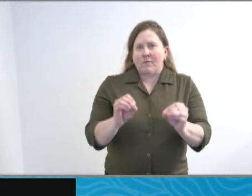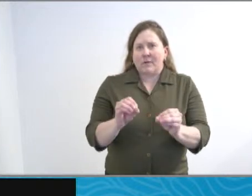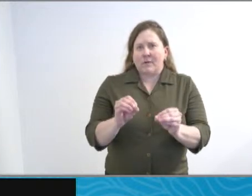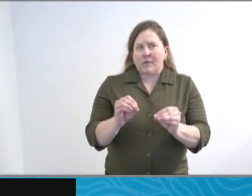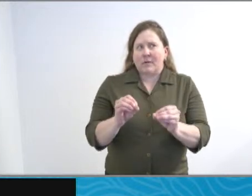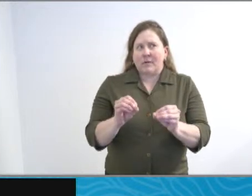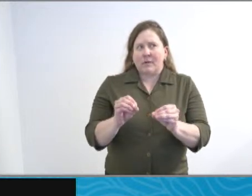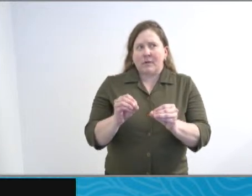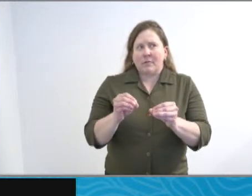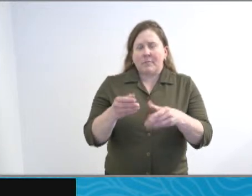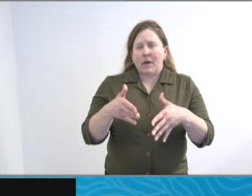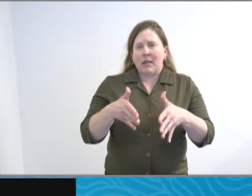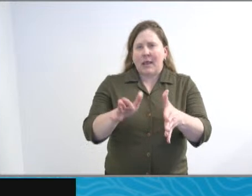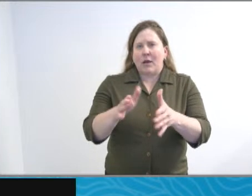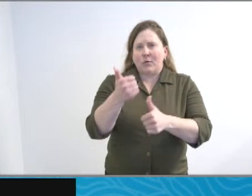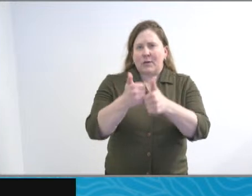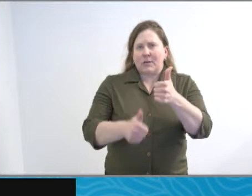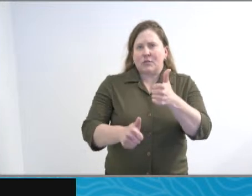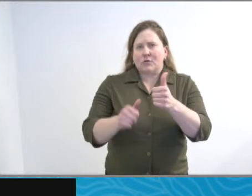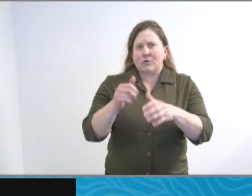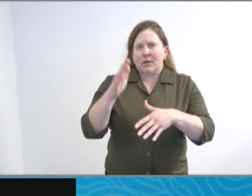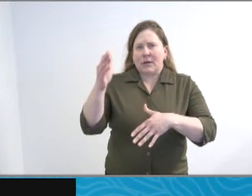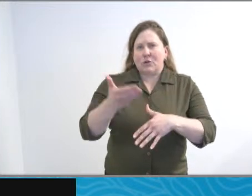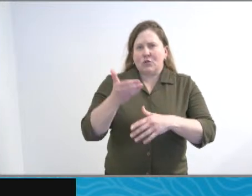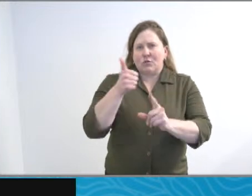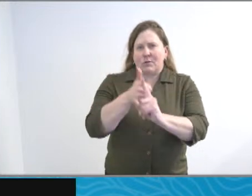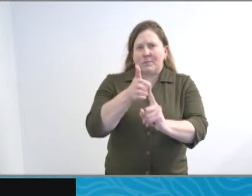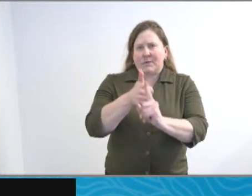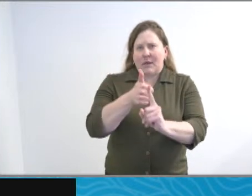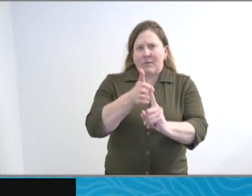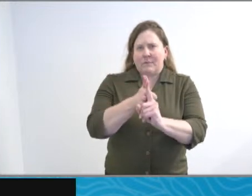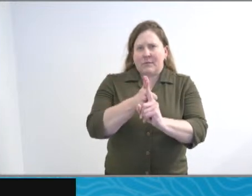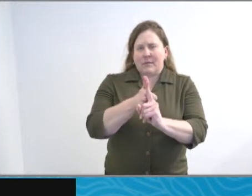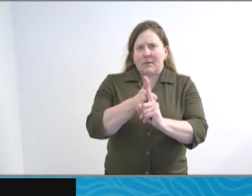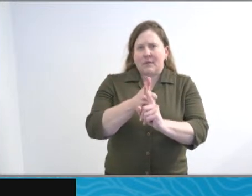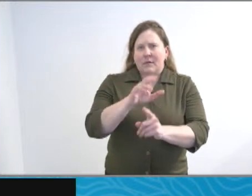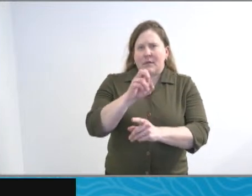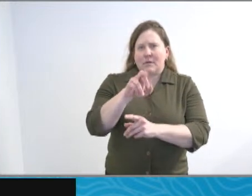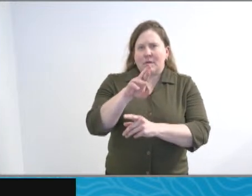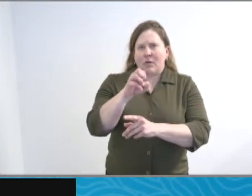to allow each of them to introduce themselves. I'm Carmen Hernandez,